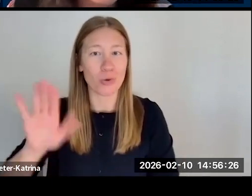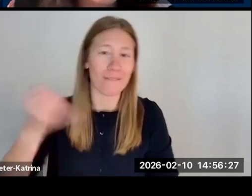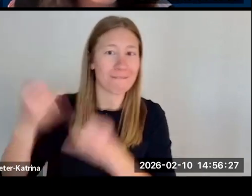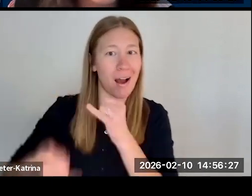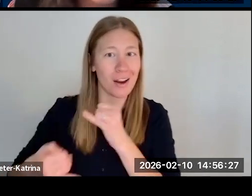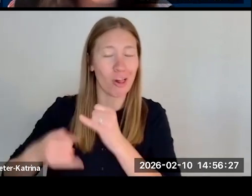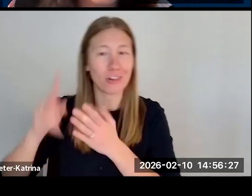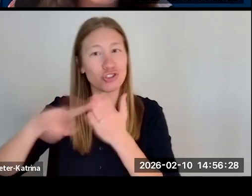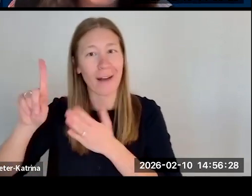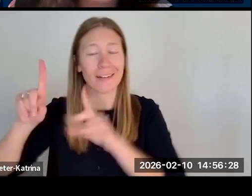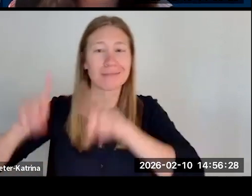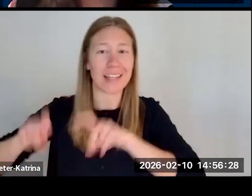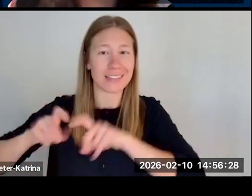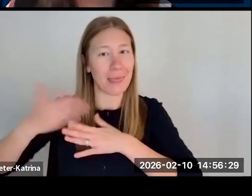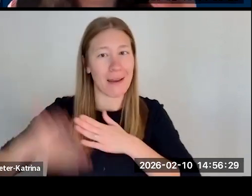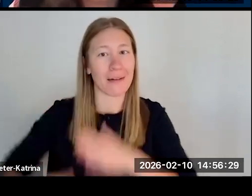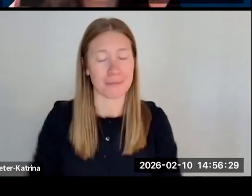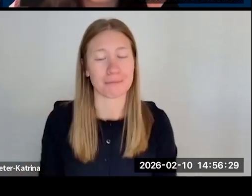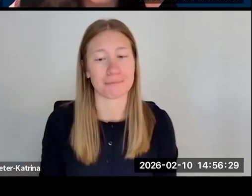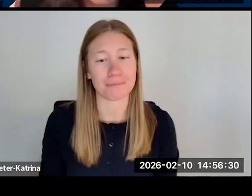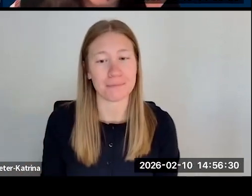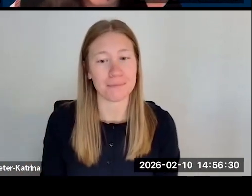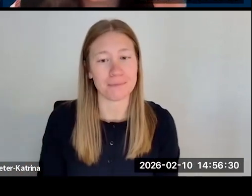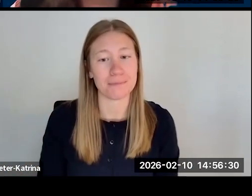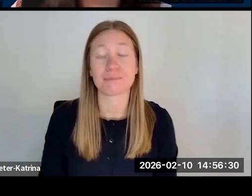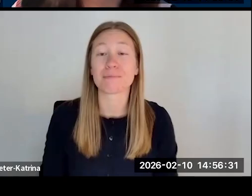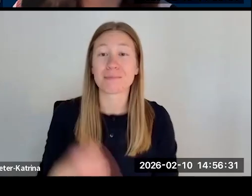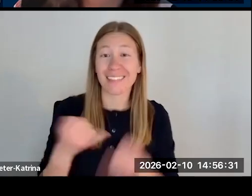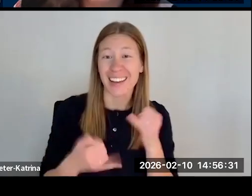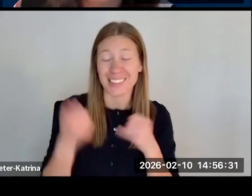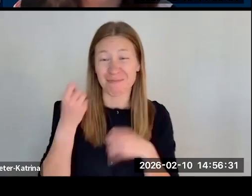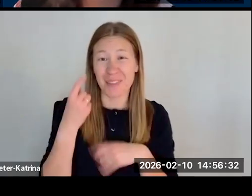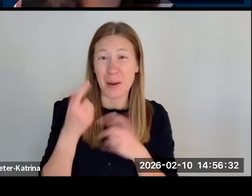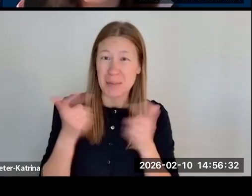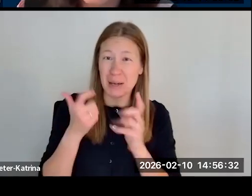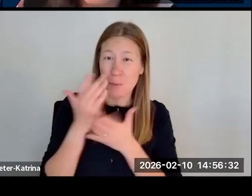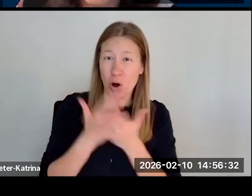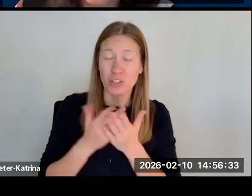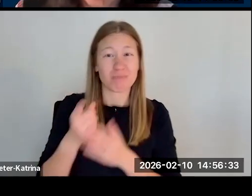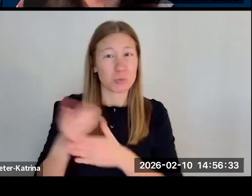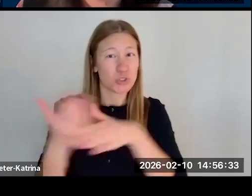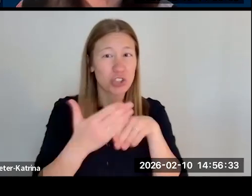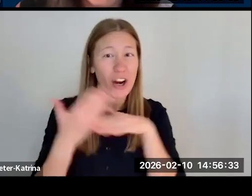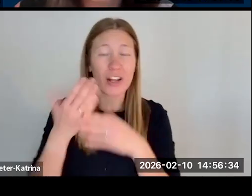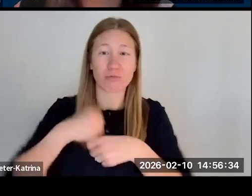Last note here is that a big part of sharing accessible digital content is about the format.